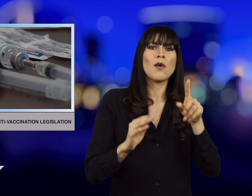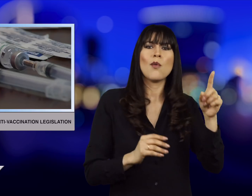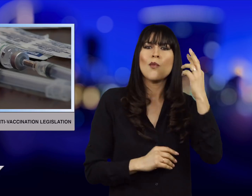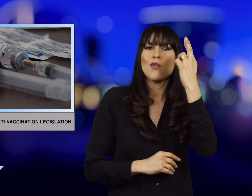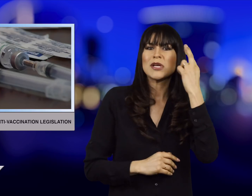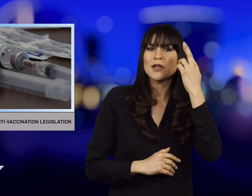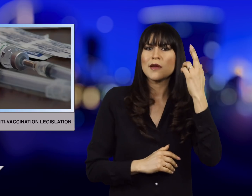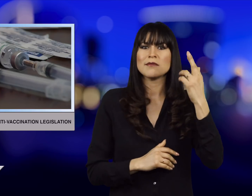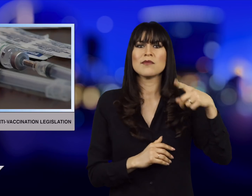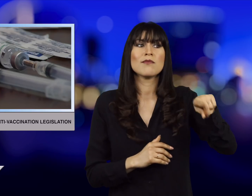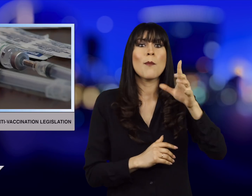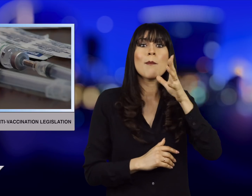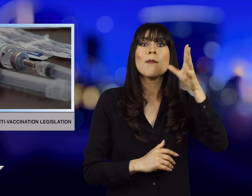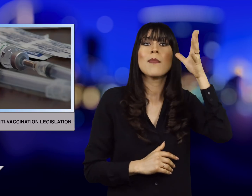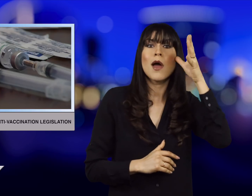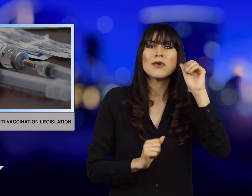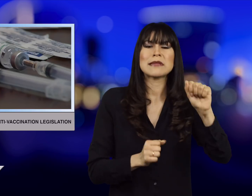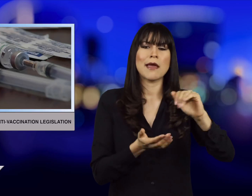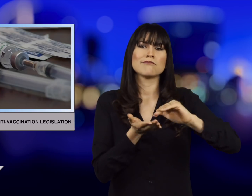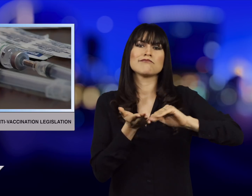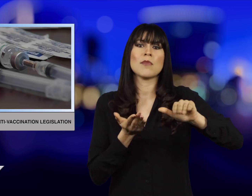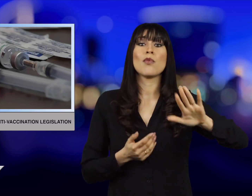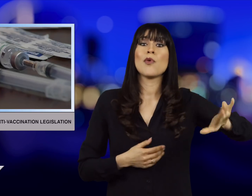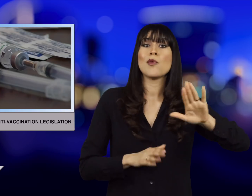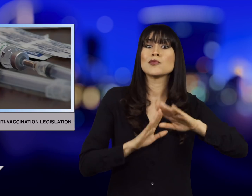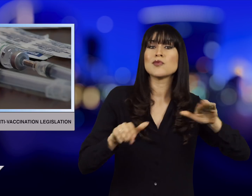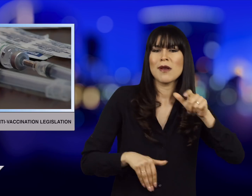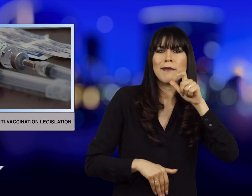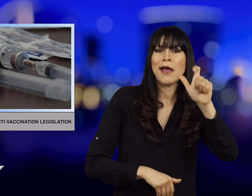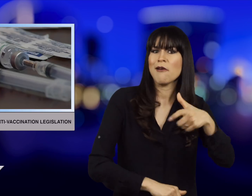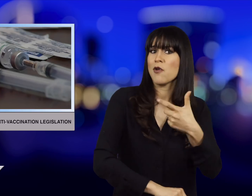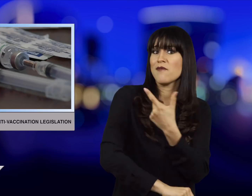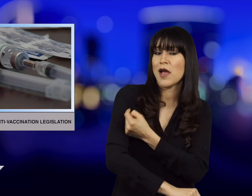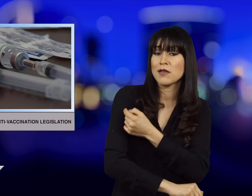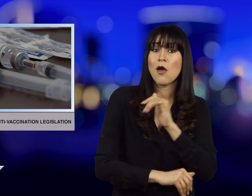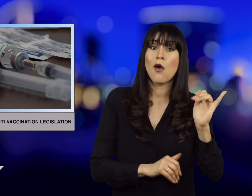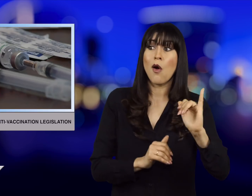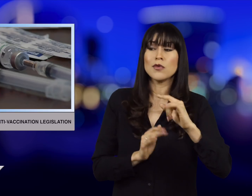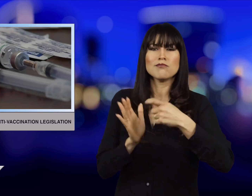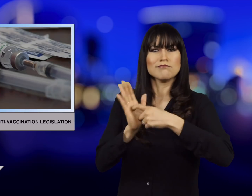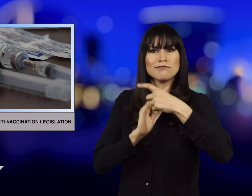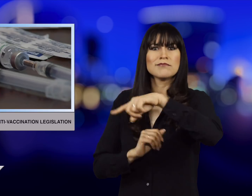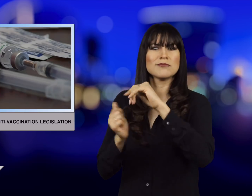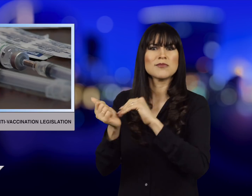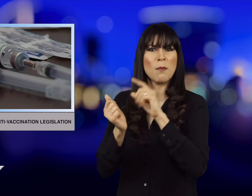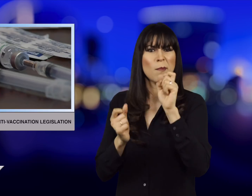would broaden the reason why parents can exempt their children from getting vaccines and require